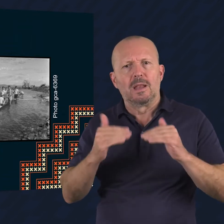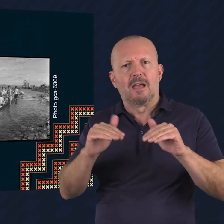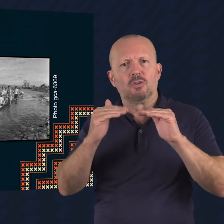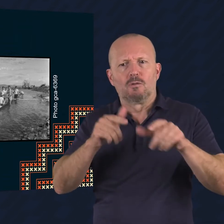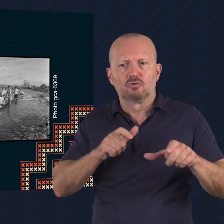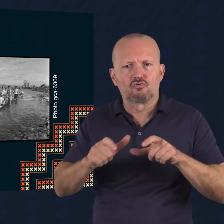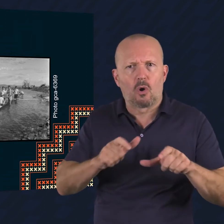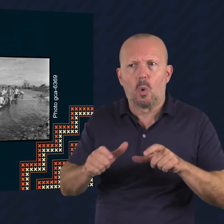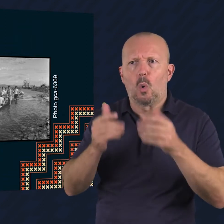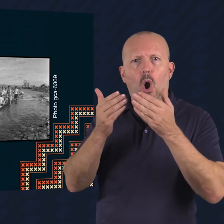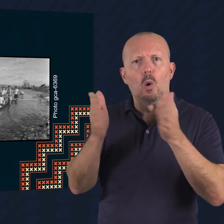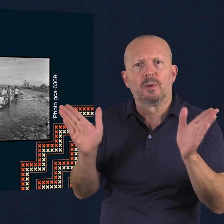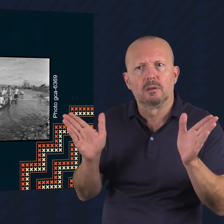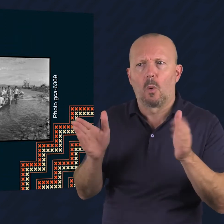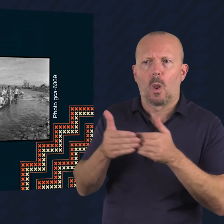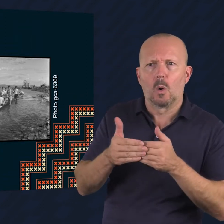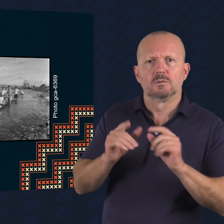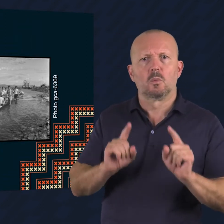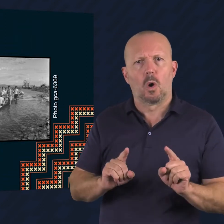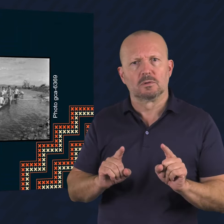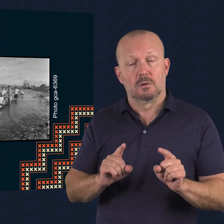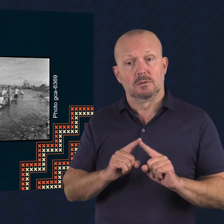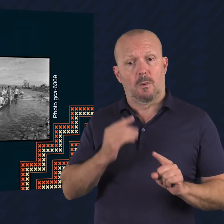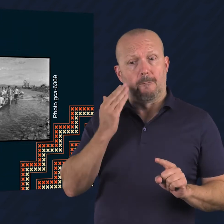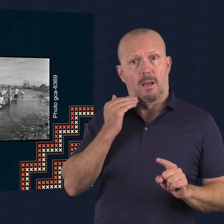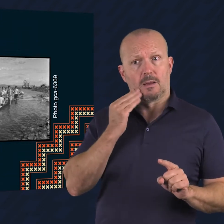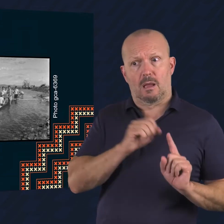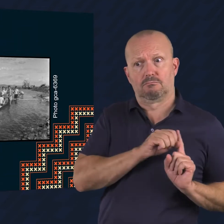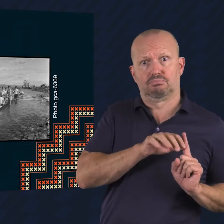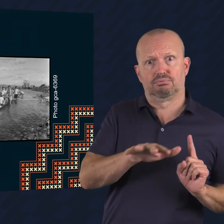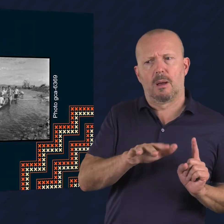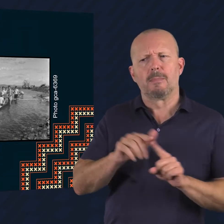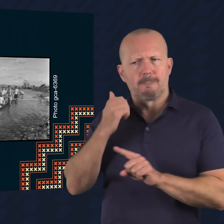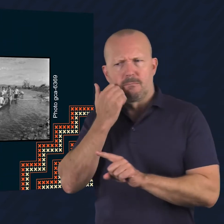And although these tools spring from Te Ao Pākehā, Māori content creators, of course, also use them.